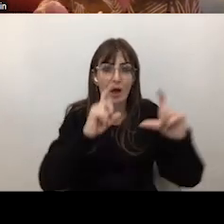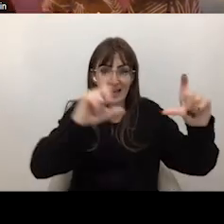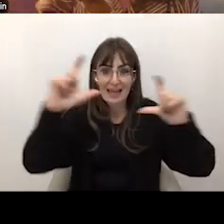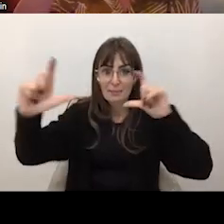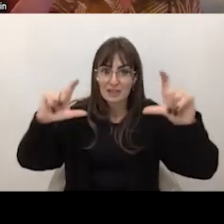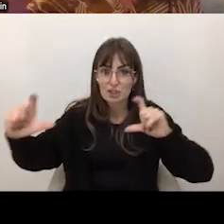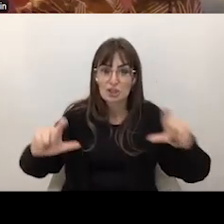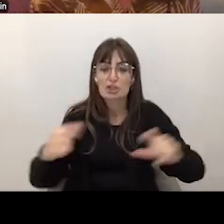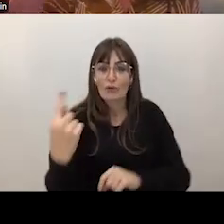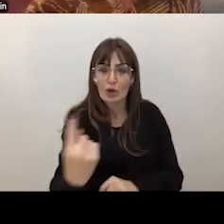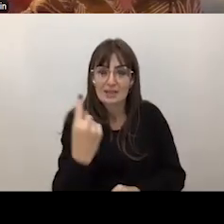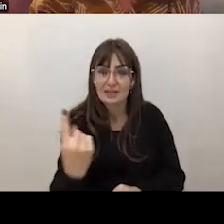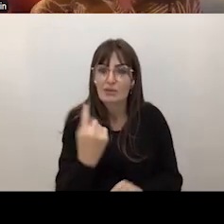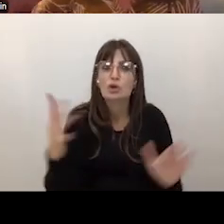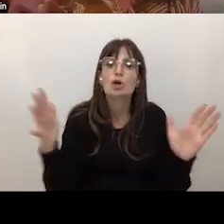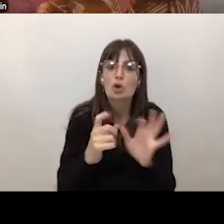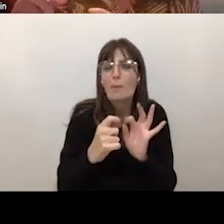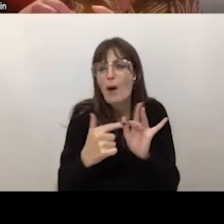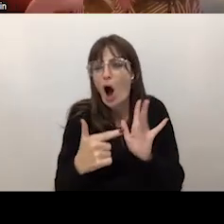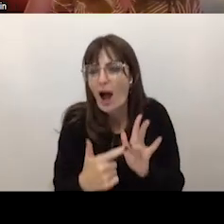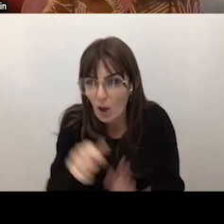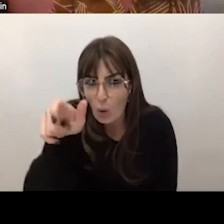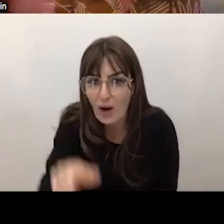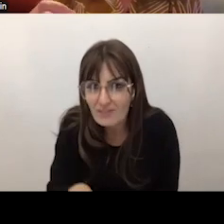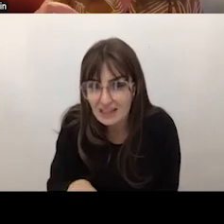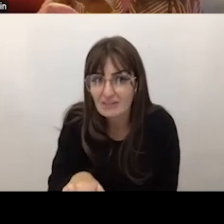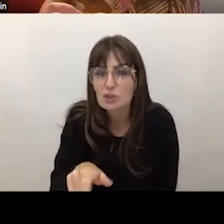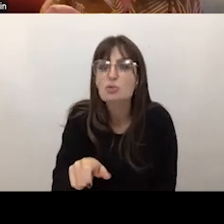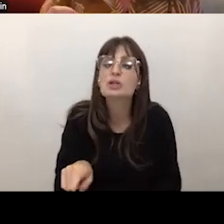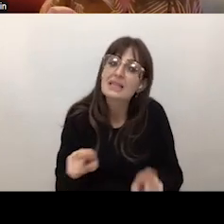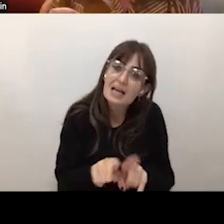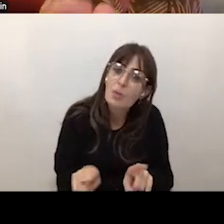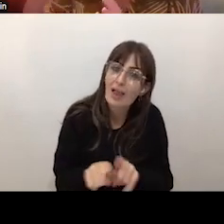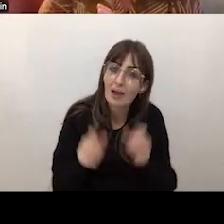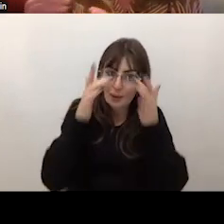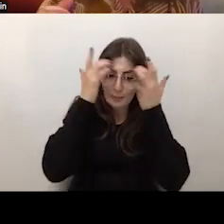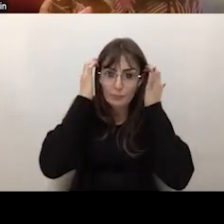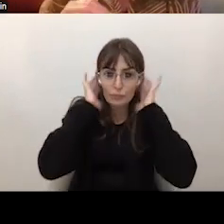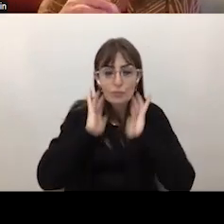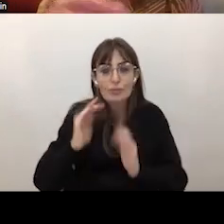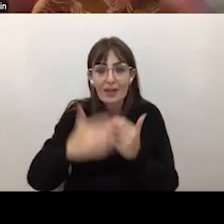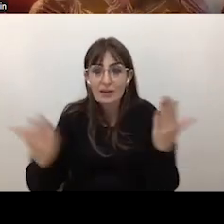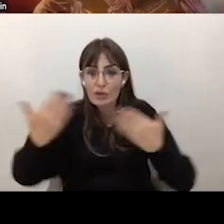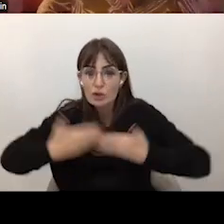individuals. A short bio of those individuals. And then at the end of the night, I would bring